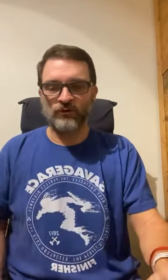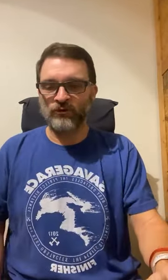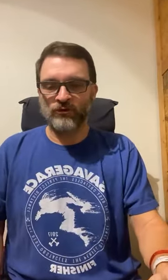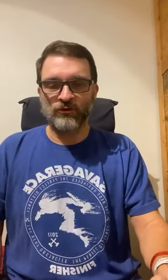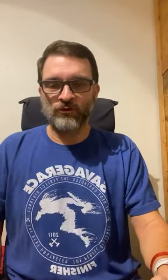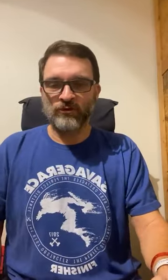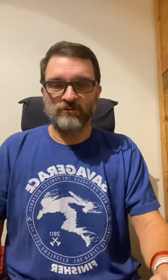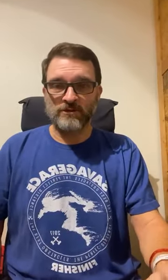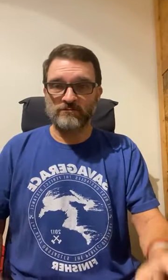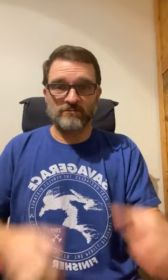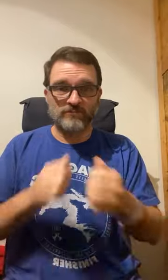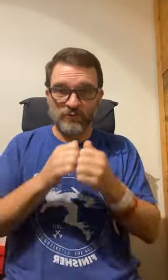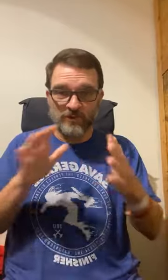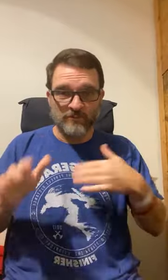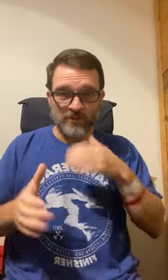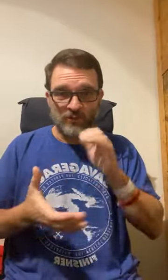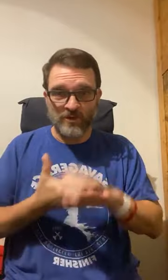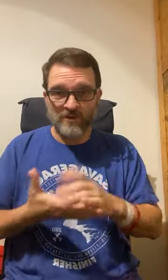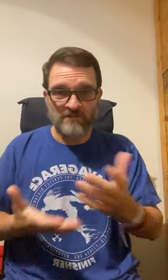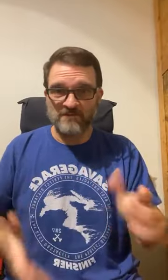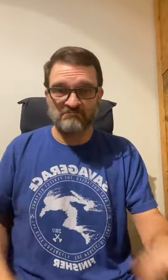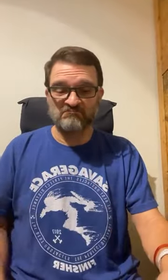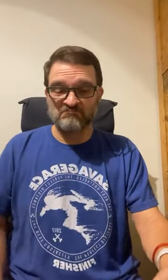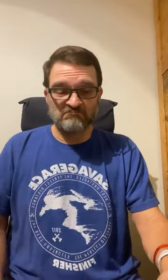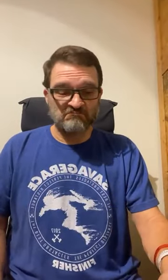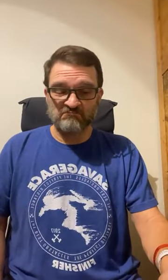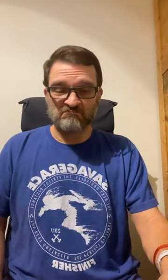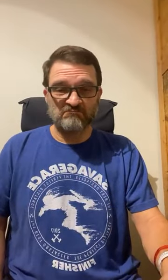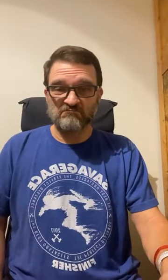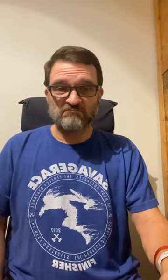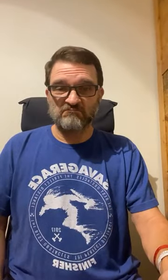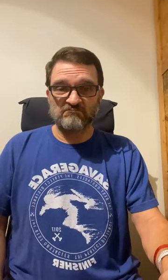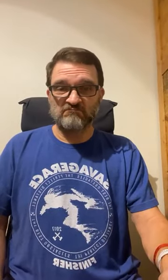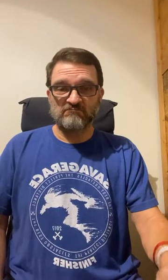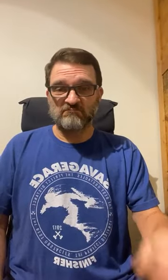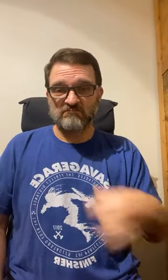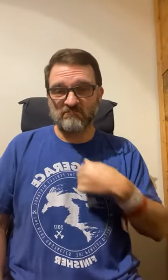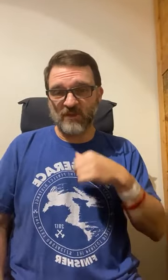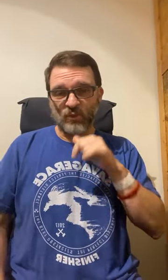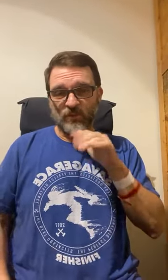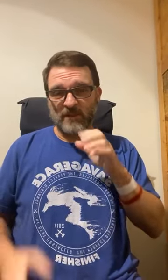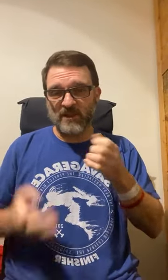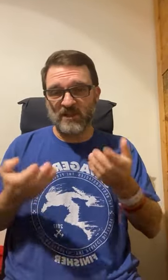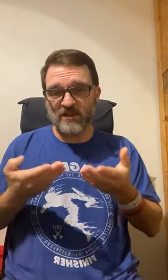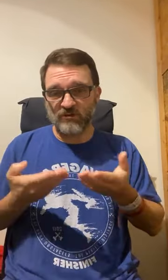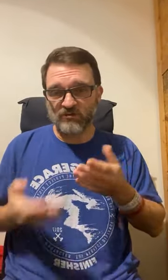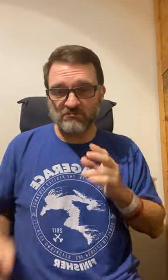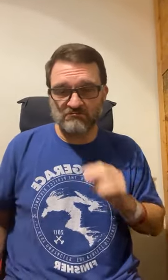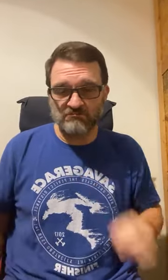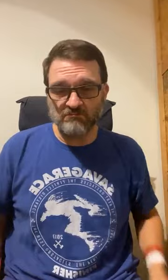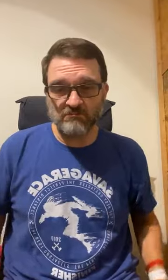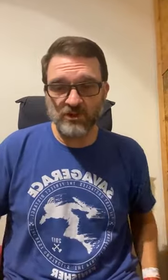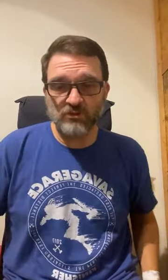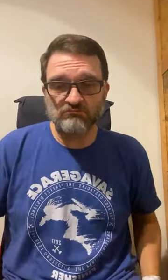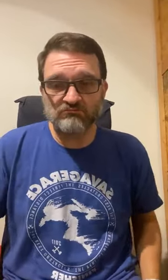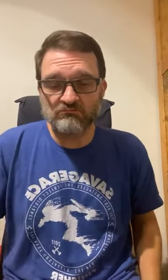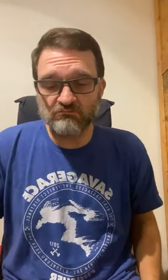Without my wife, I would not be here.